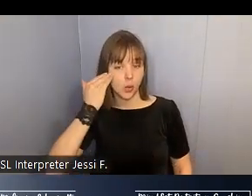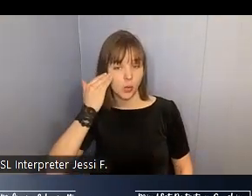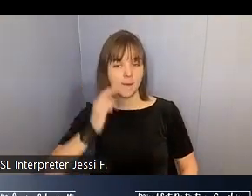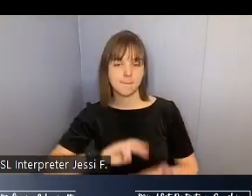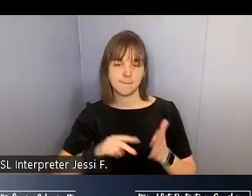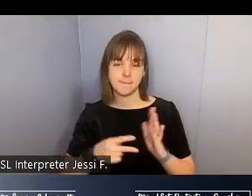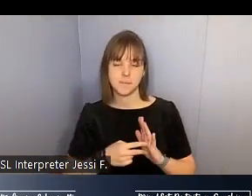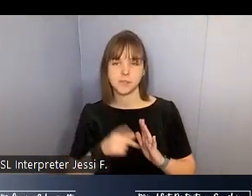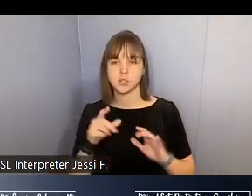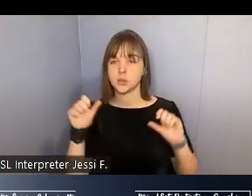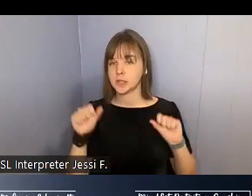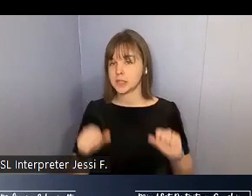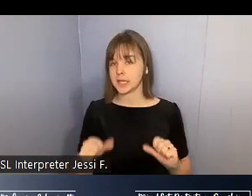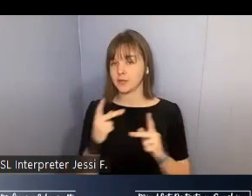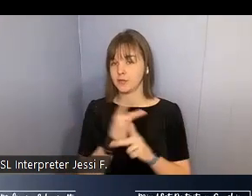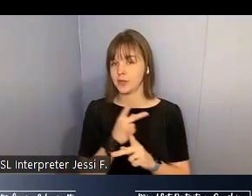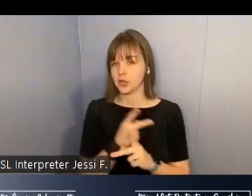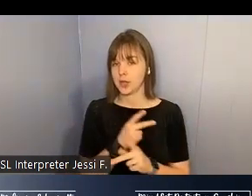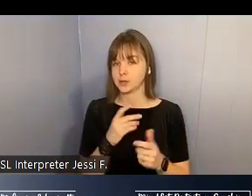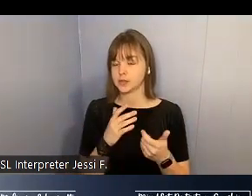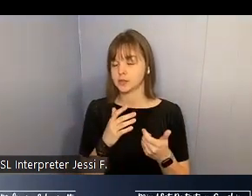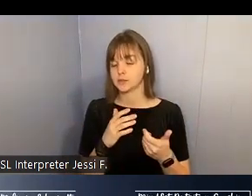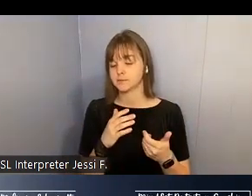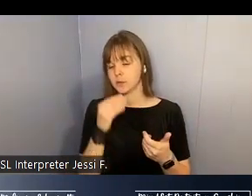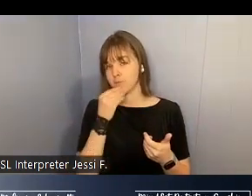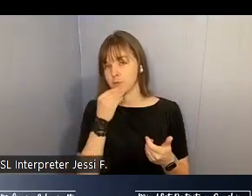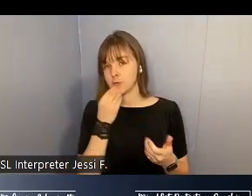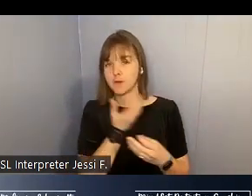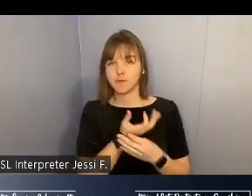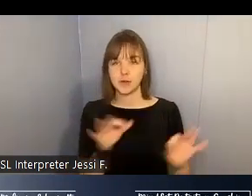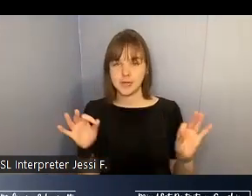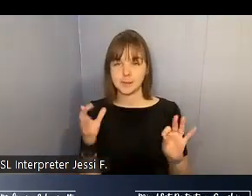it makes it a lot easier because you have food freedom, and you're in more control, and things are actually